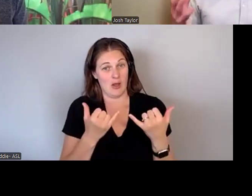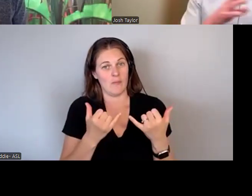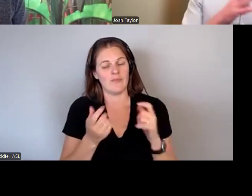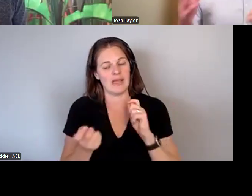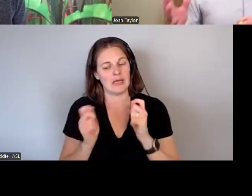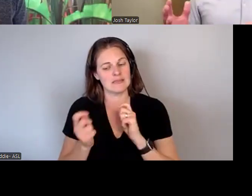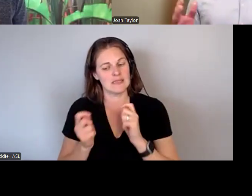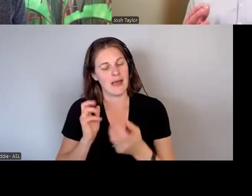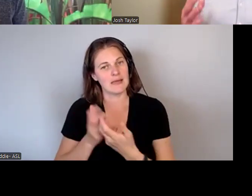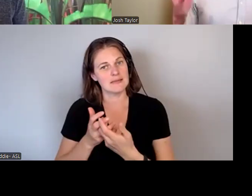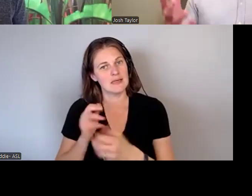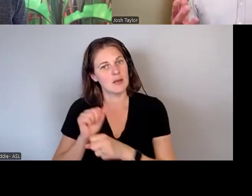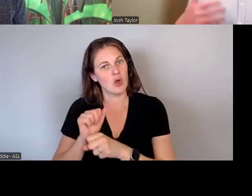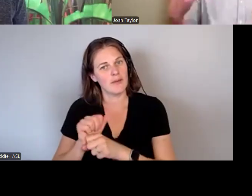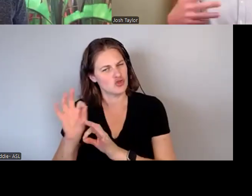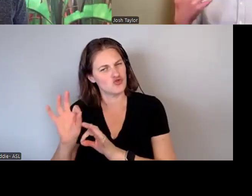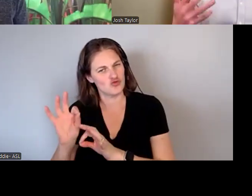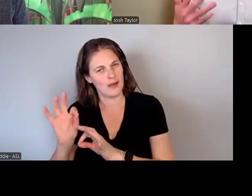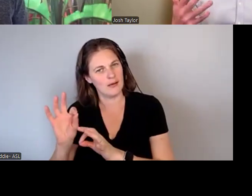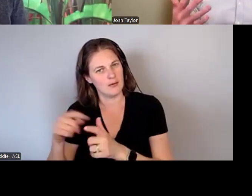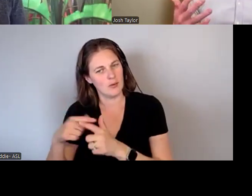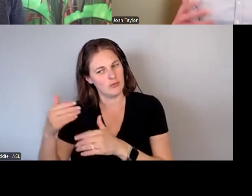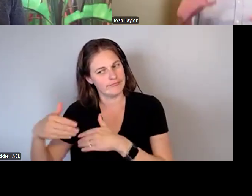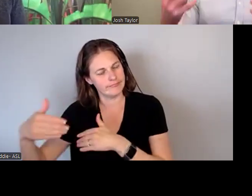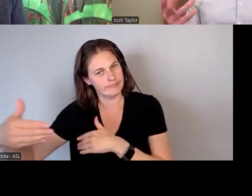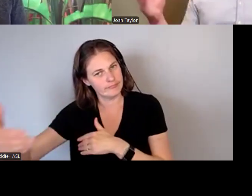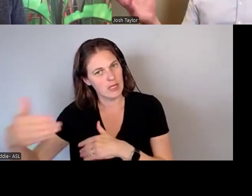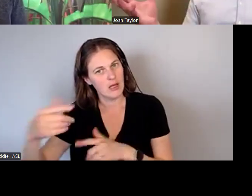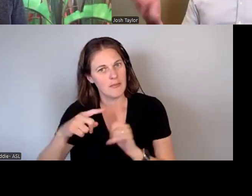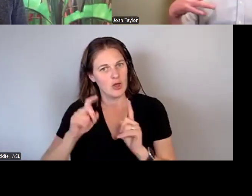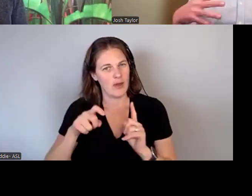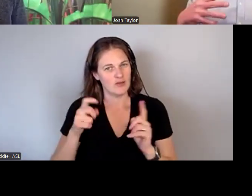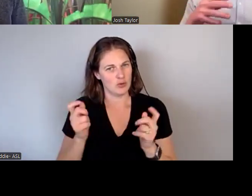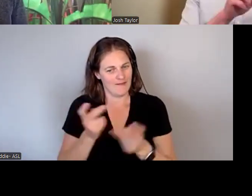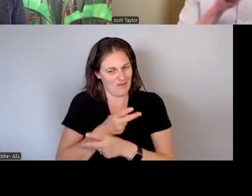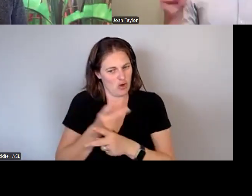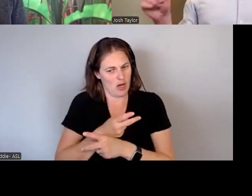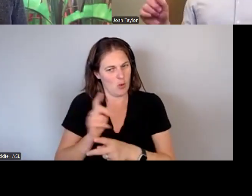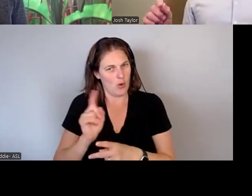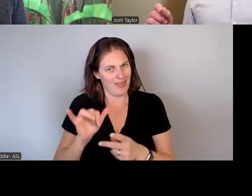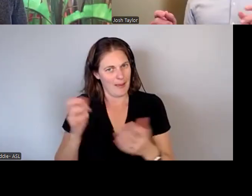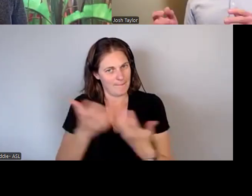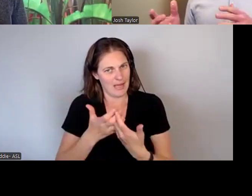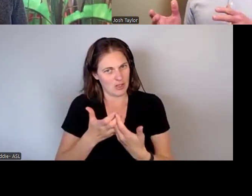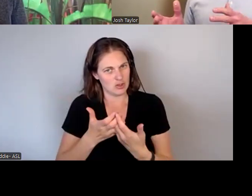once you get to that part, but kind of, it takes a while to figure out, like, where is that match and, like, how do we know which pieces to pull together?